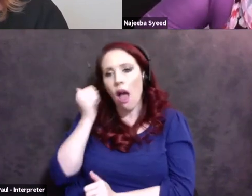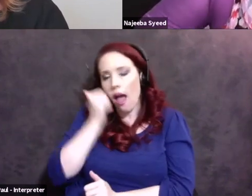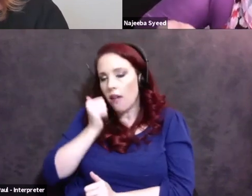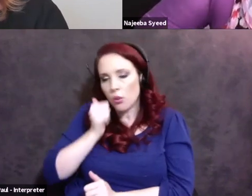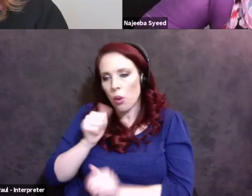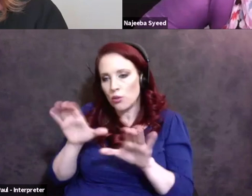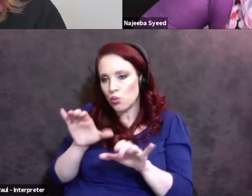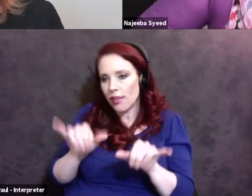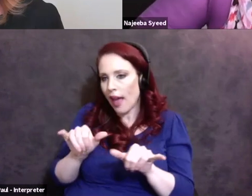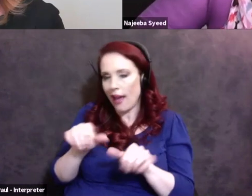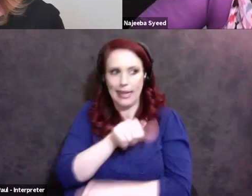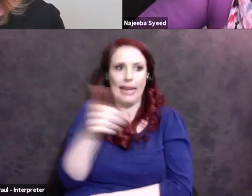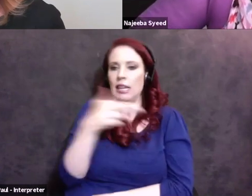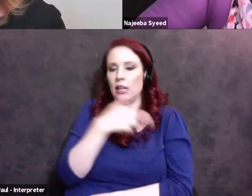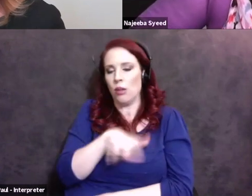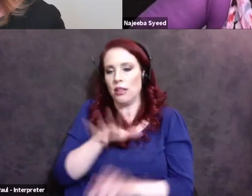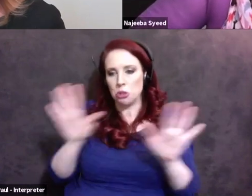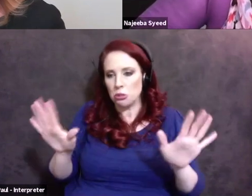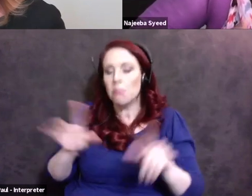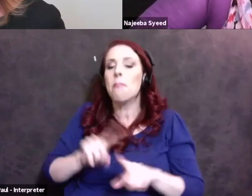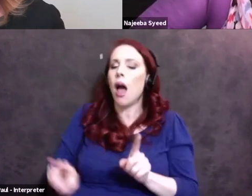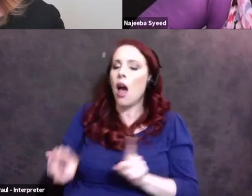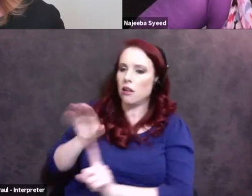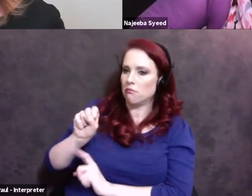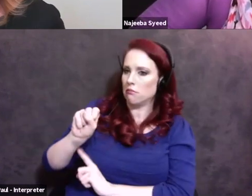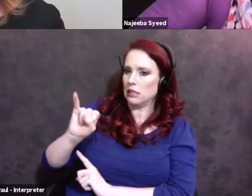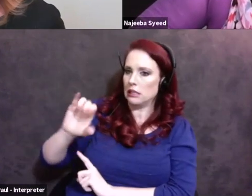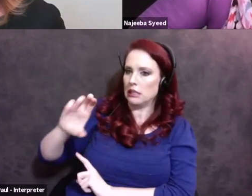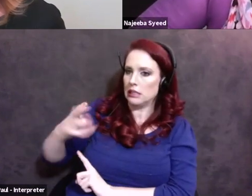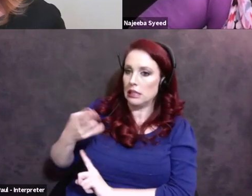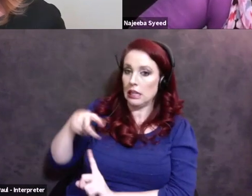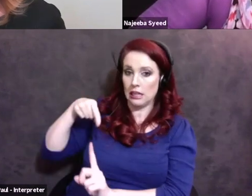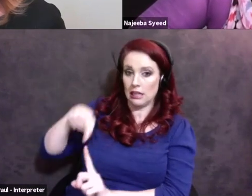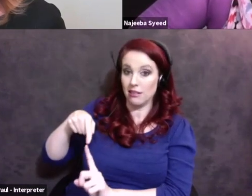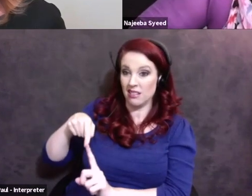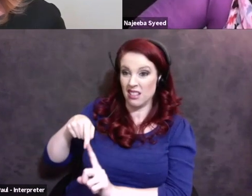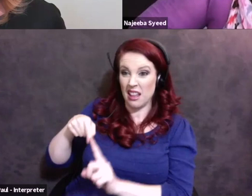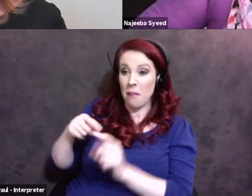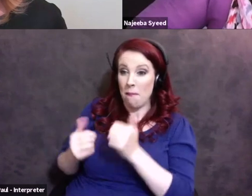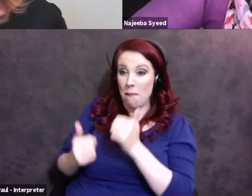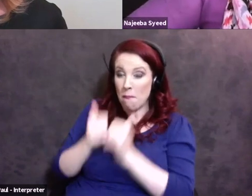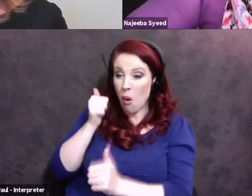in any religious tradition as we said, that community has been the most targeted for violent